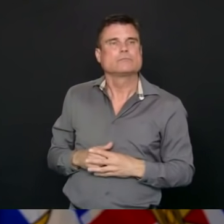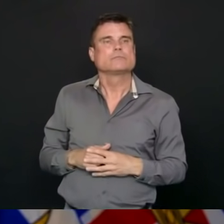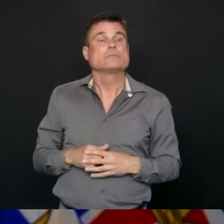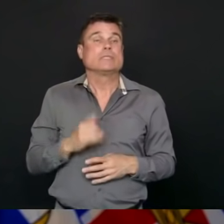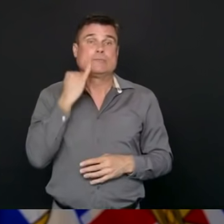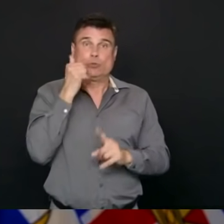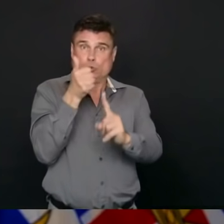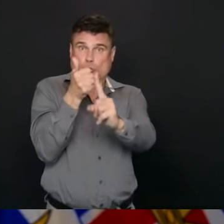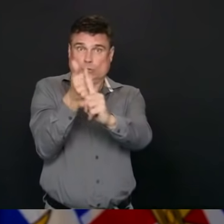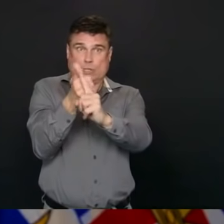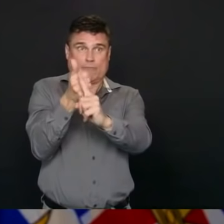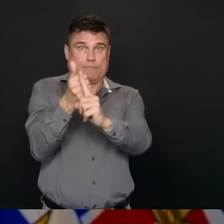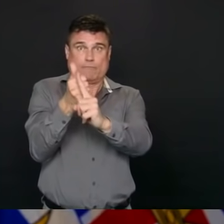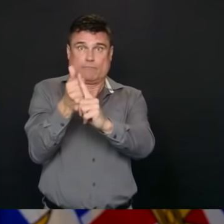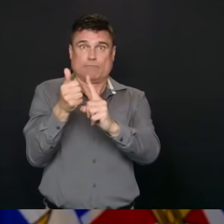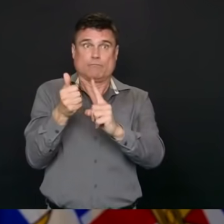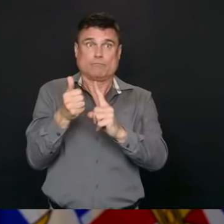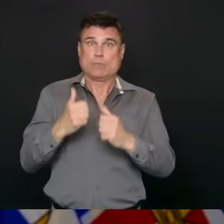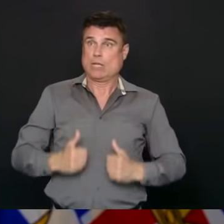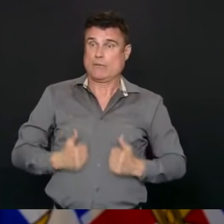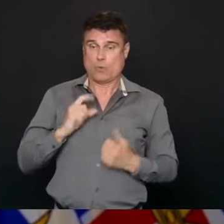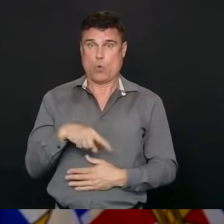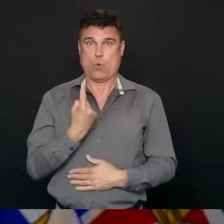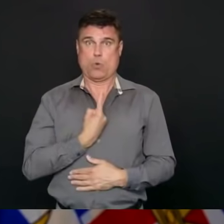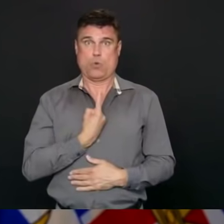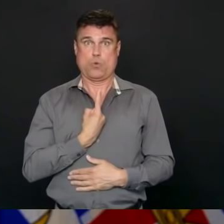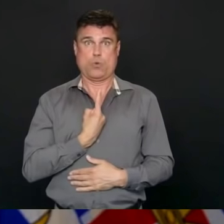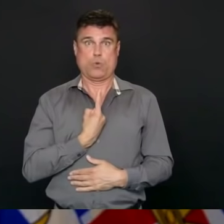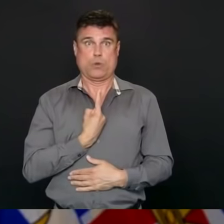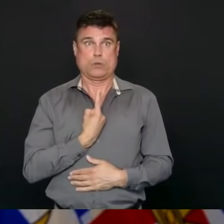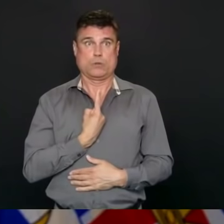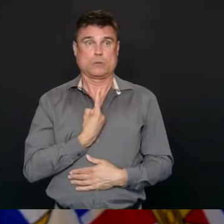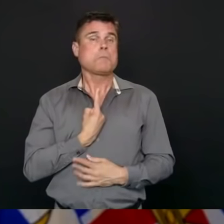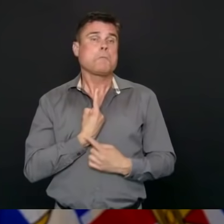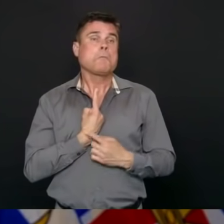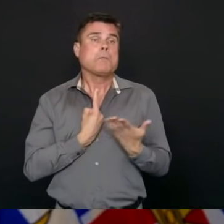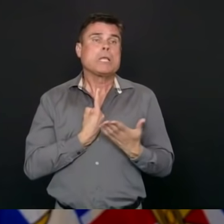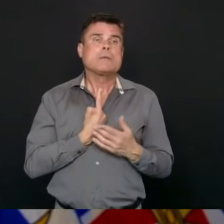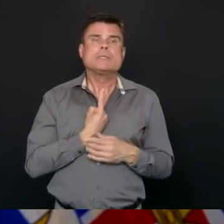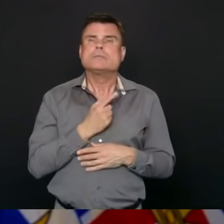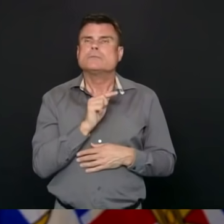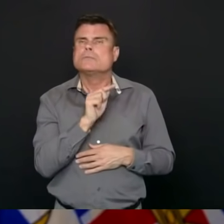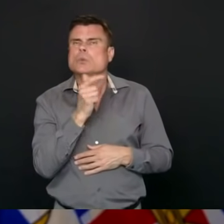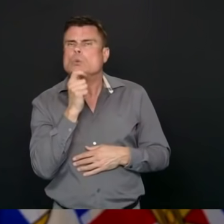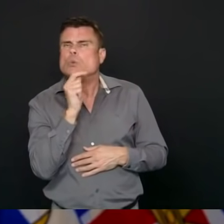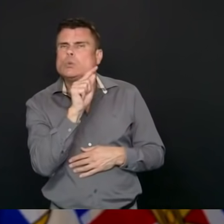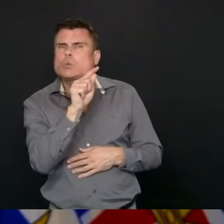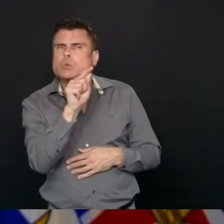, a small number of people, we can be each other's bubble in the next little while.